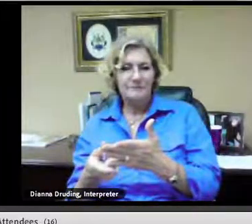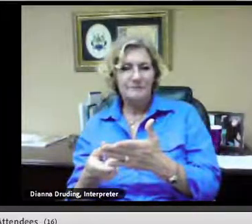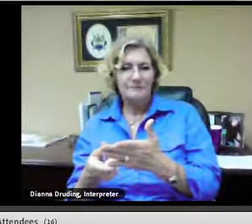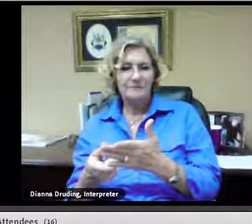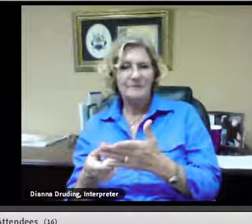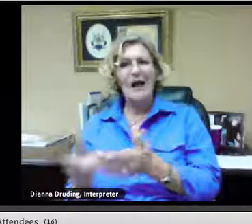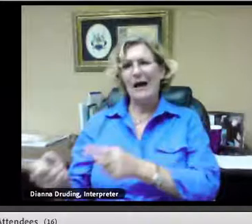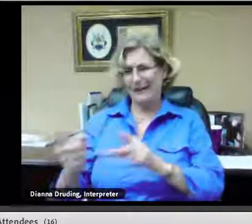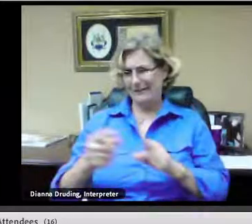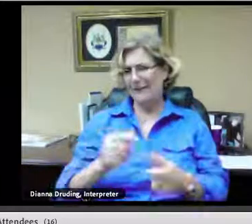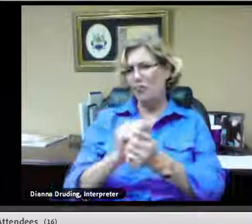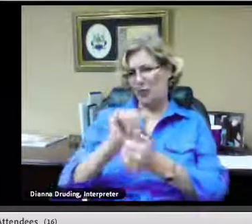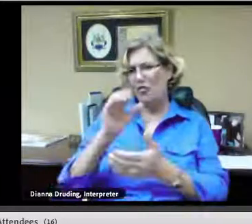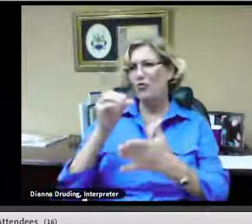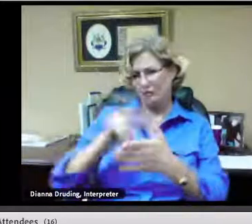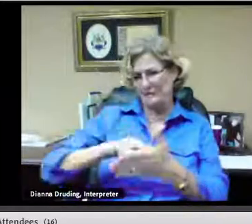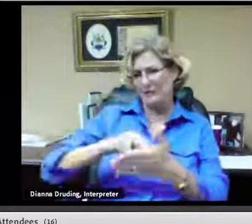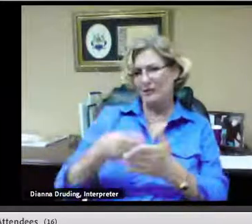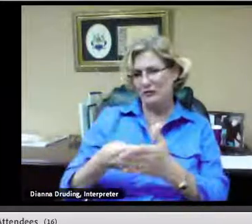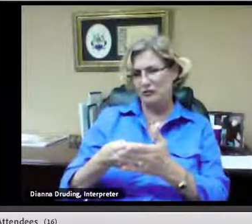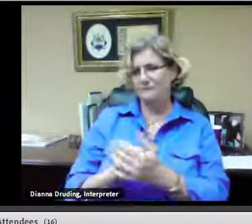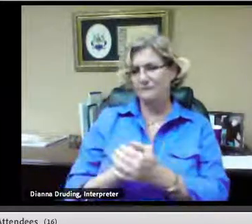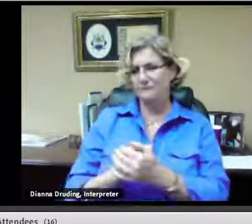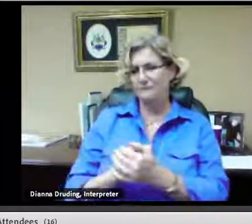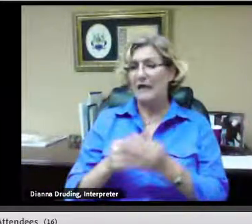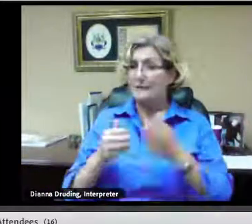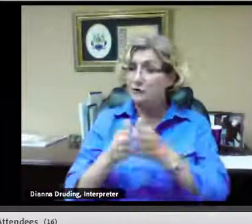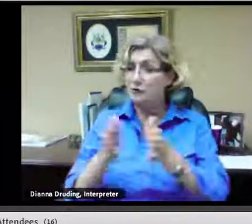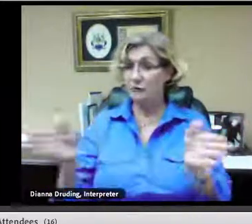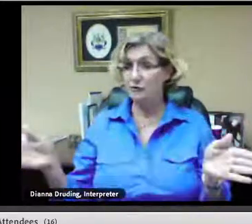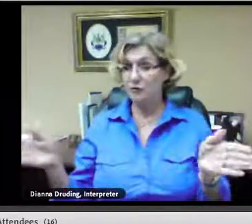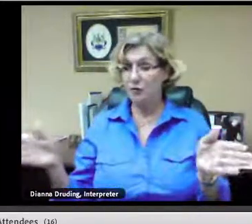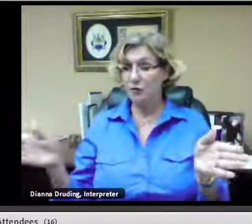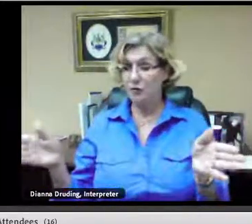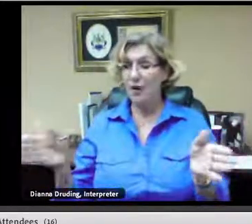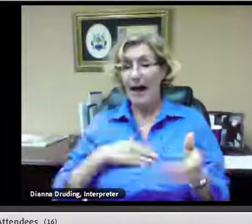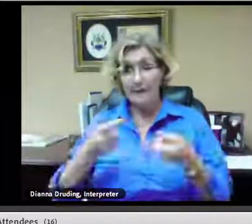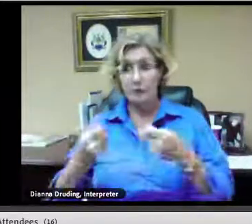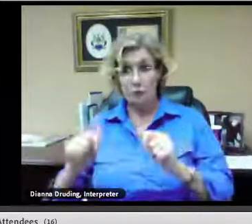In general, I try to, if I can, avoid the word "disability."